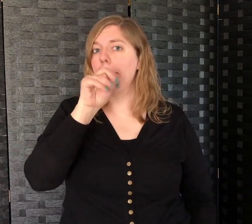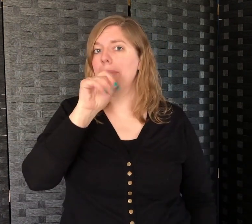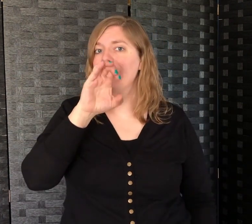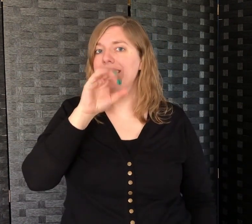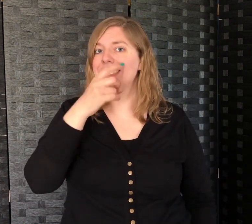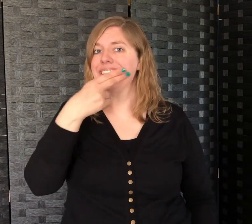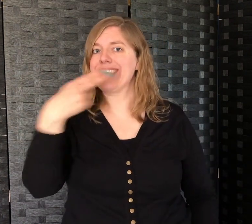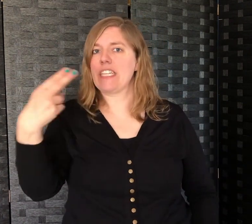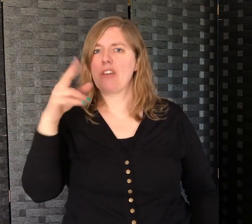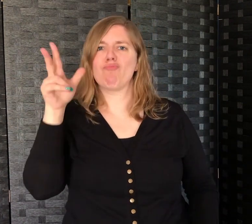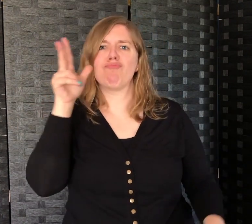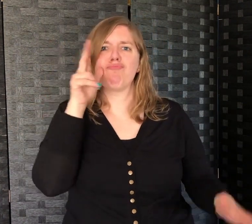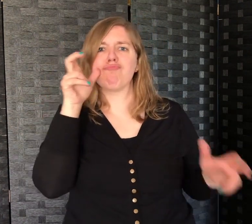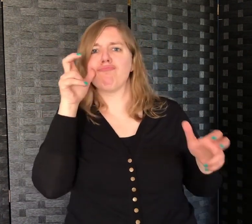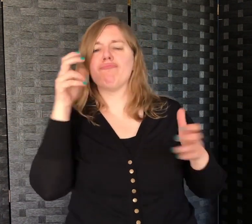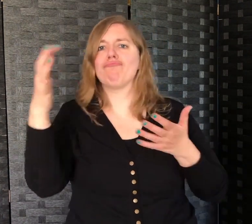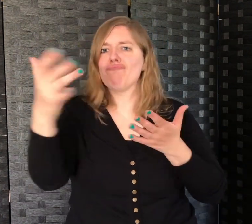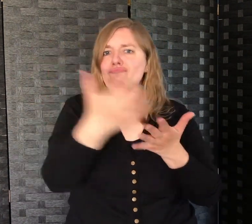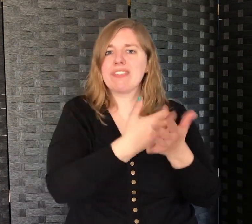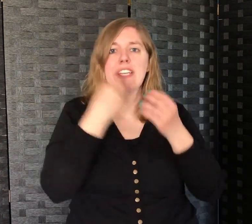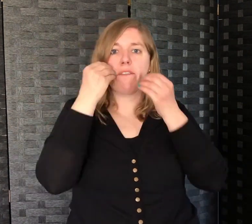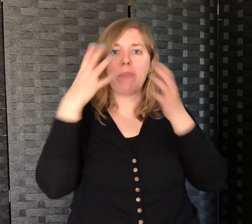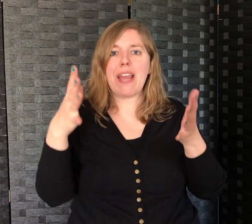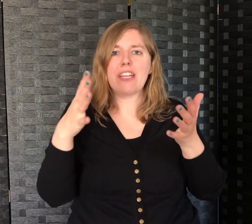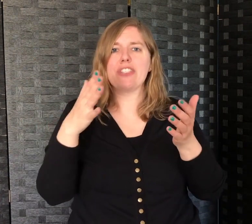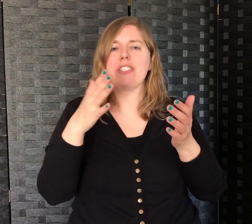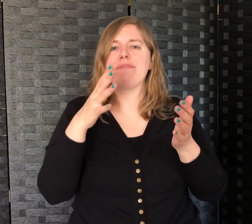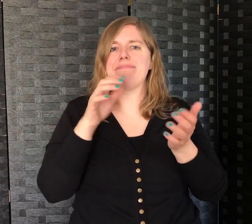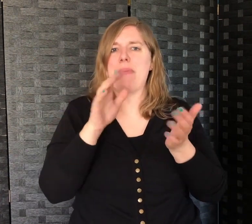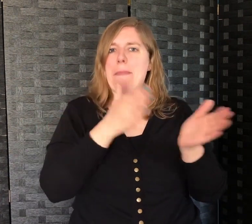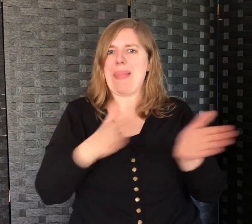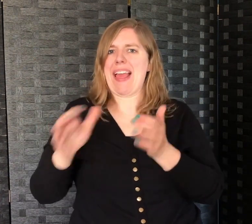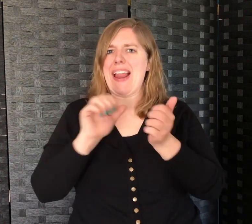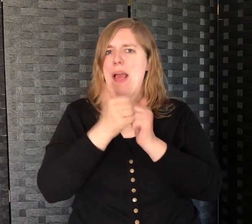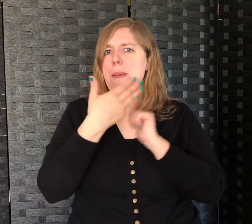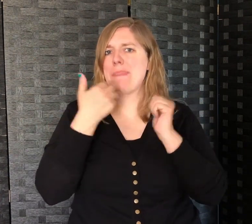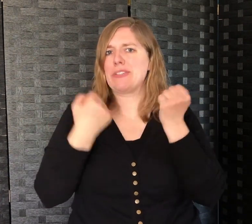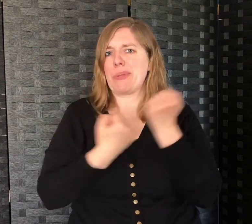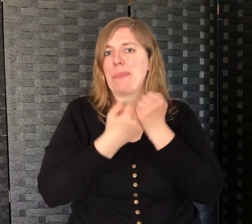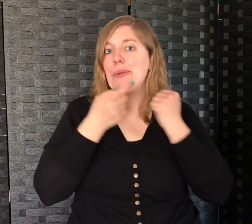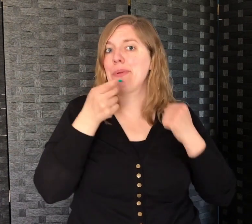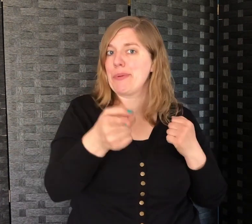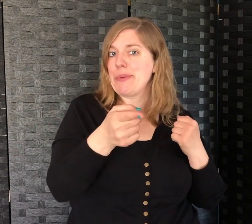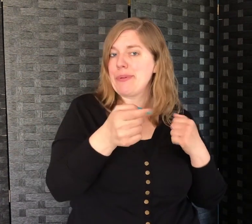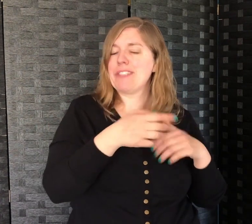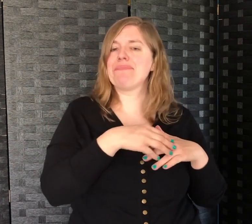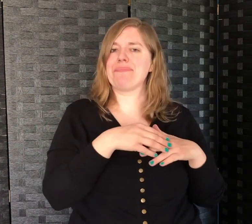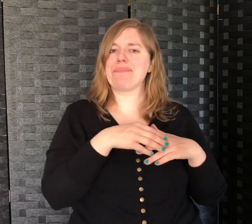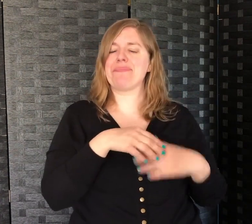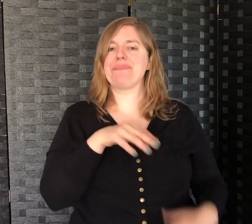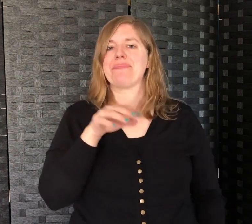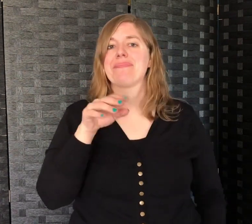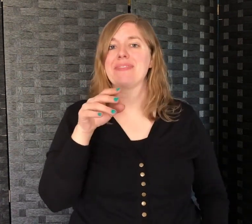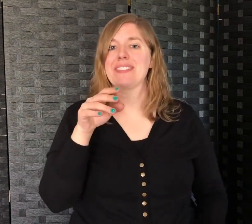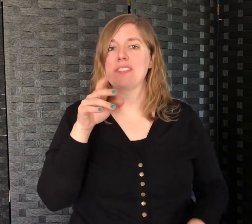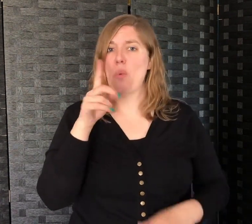MNCDHH gathers this information to help plan how to support you.